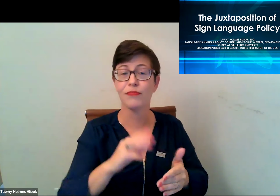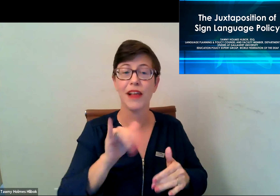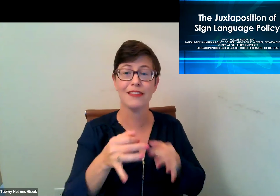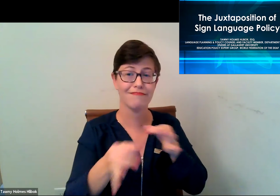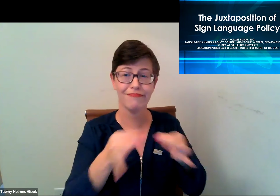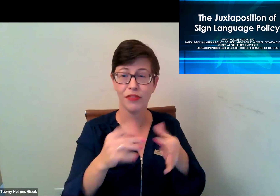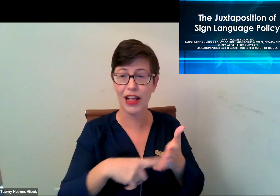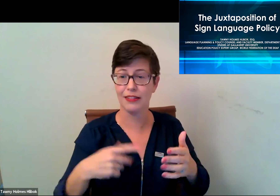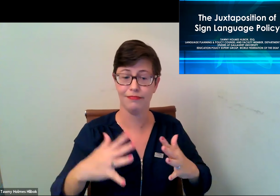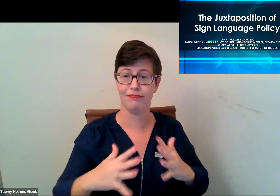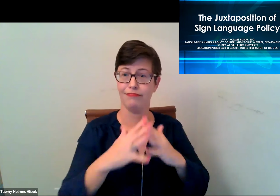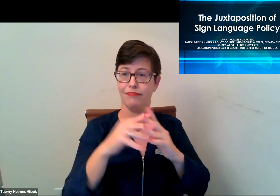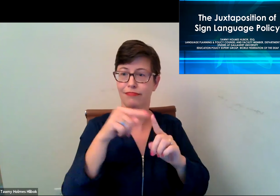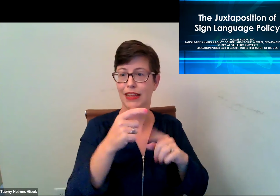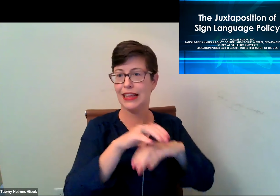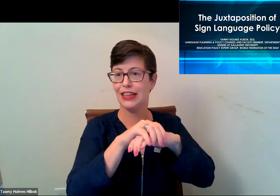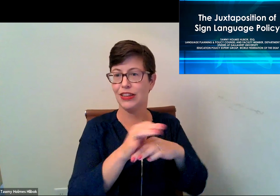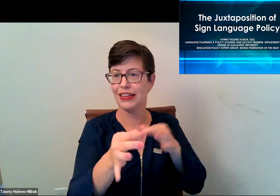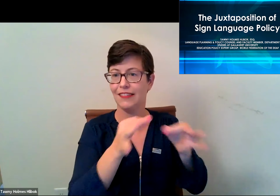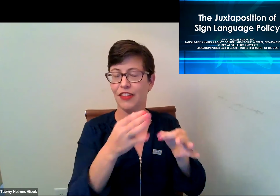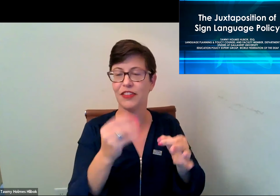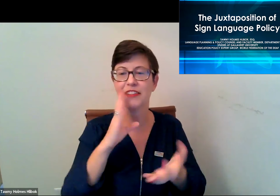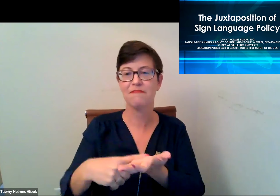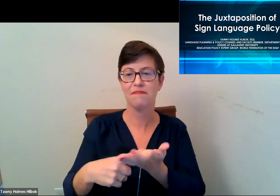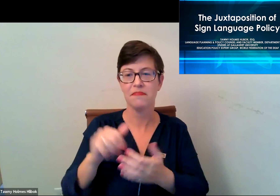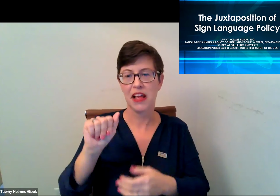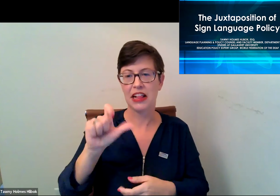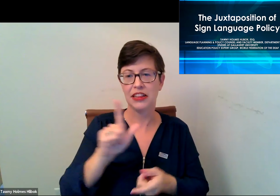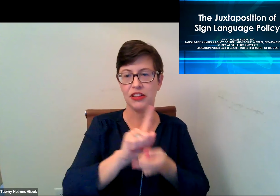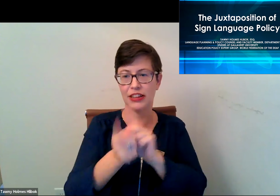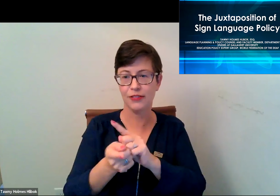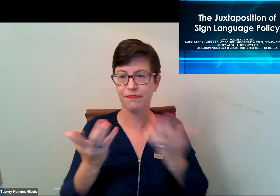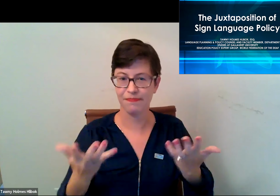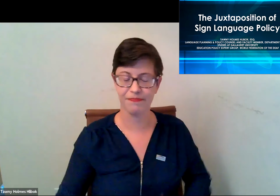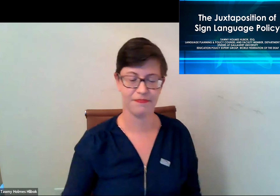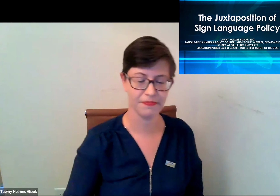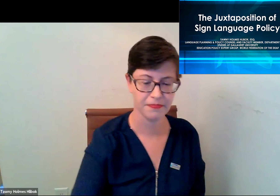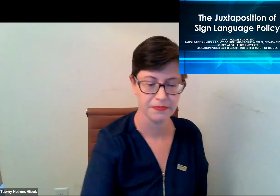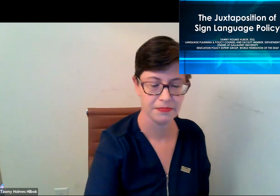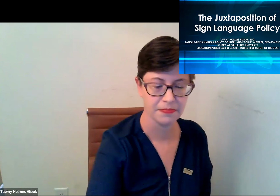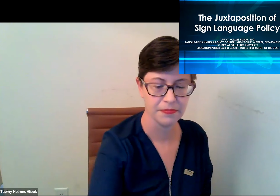Okay let's dive in. So i've already talked to you about juxtaposition.